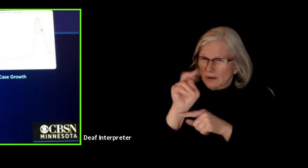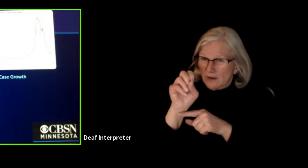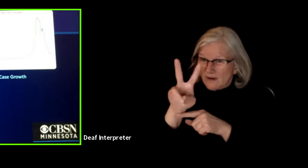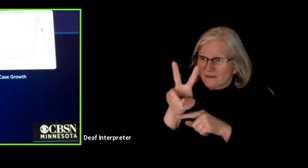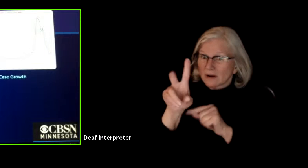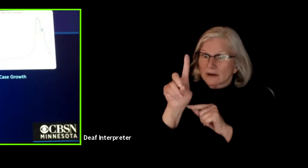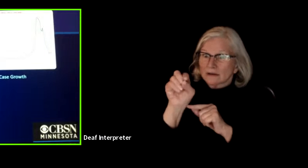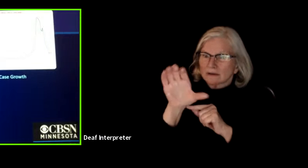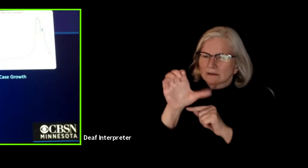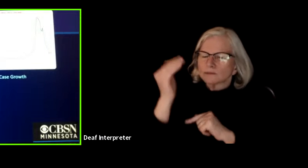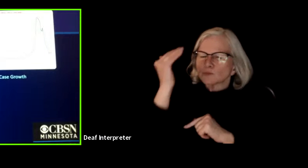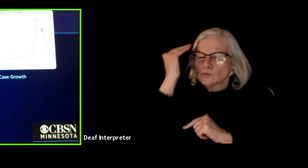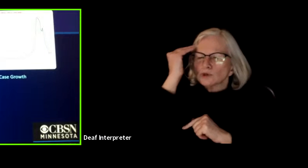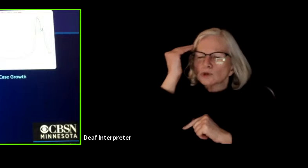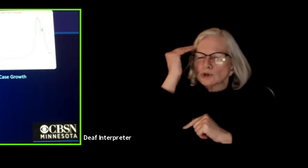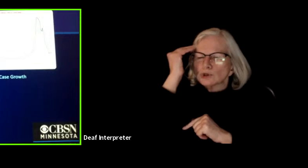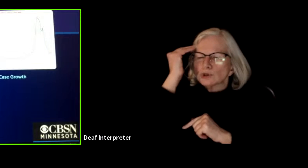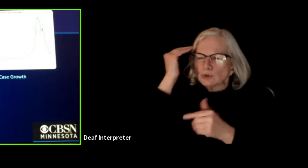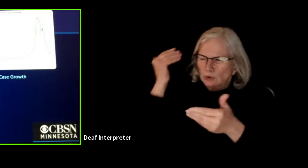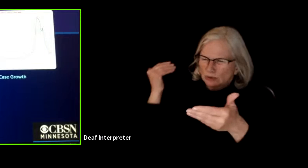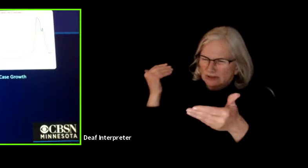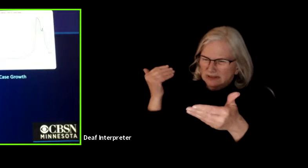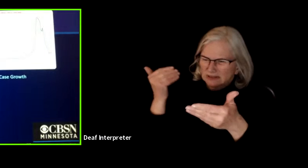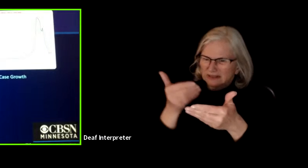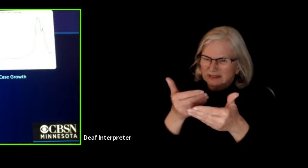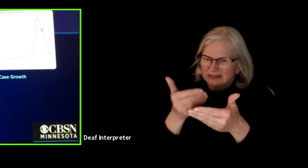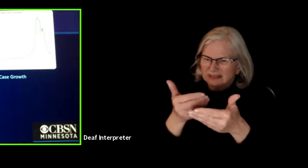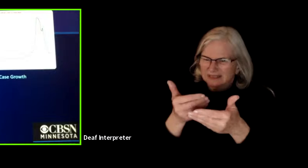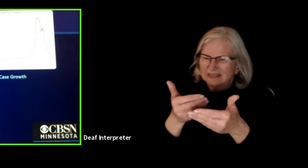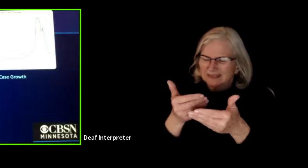ZEST WHEN MINNESOTA HAD THE HIGHEST INFECTION RATES IN THE WORLD. AND THAT OUR